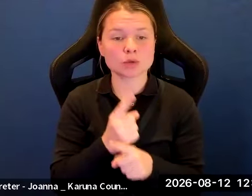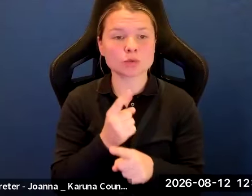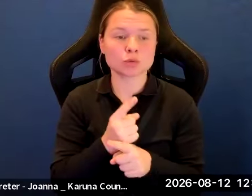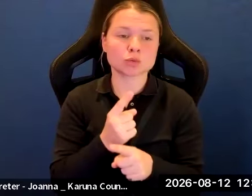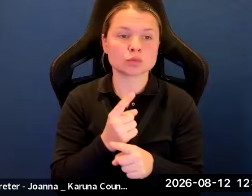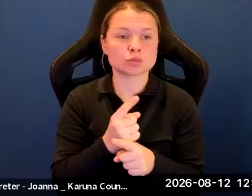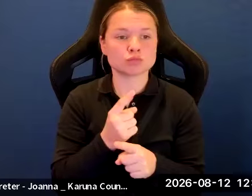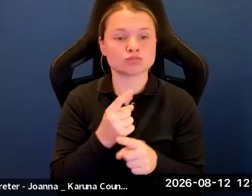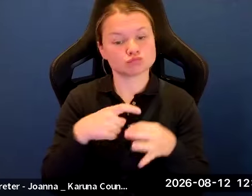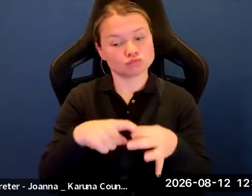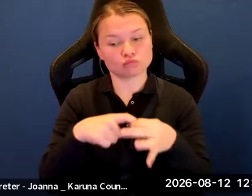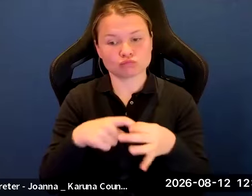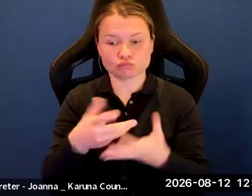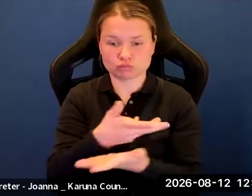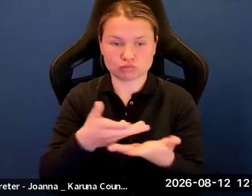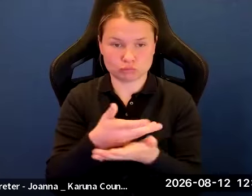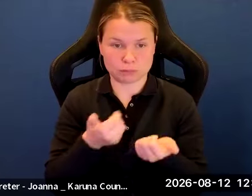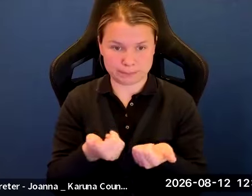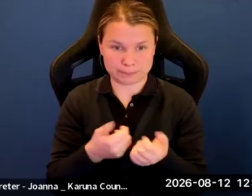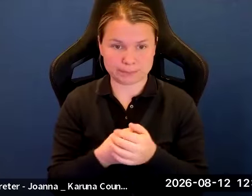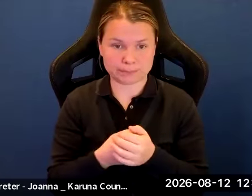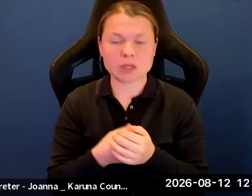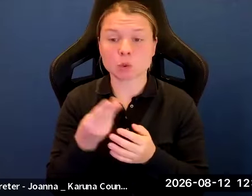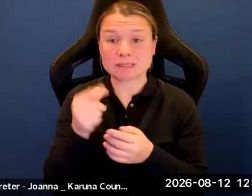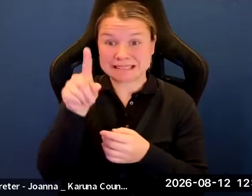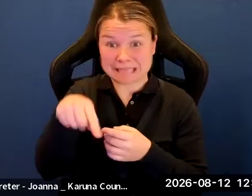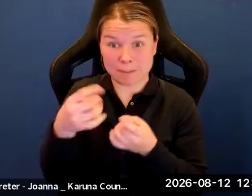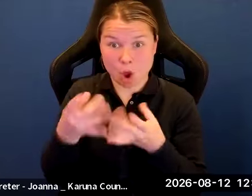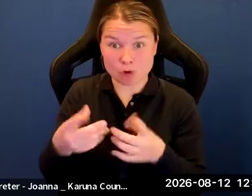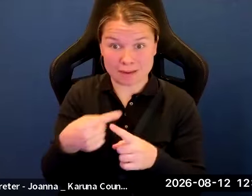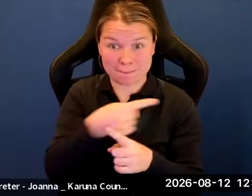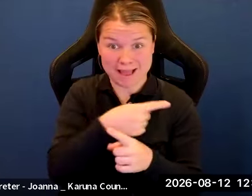. We're now going to